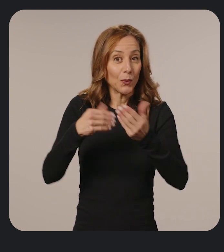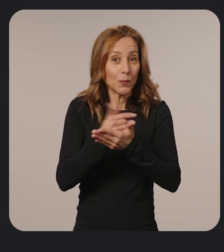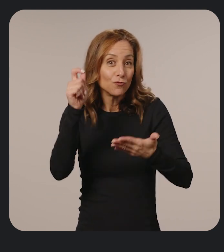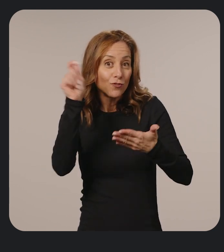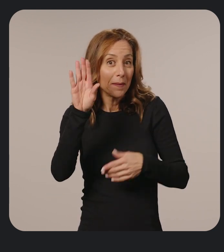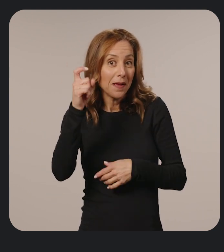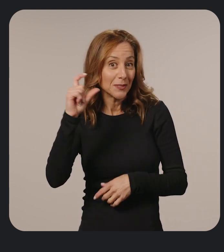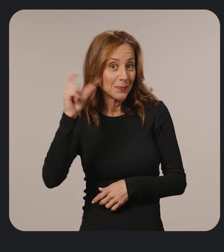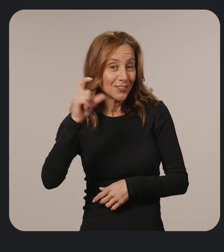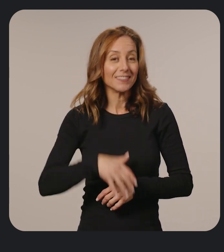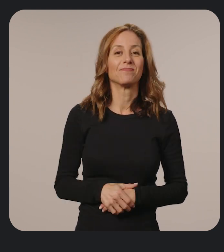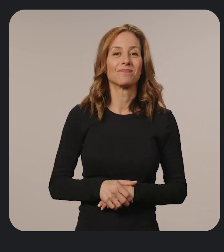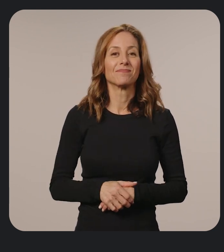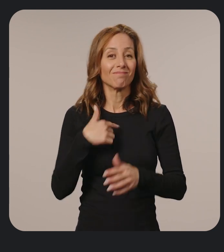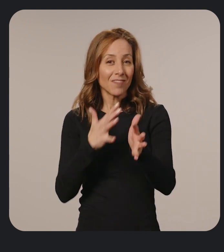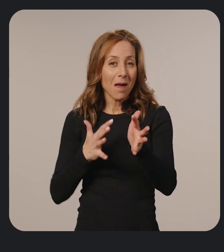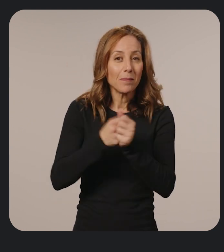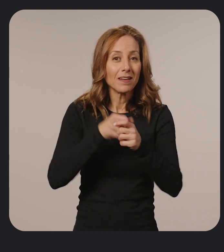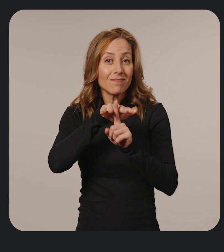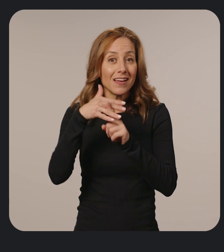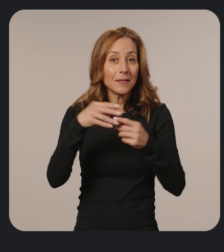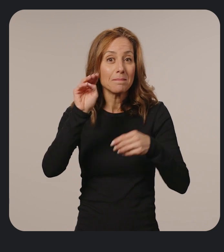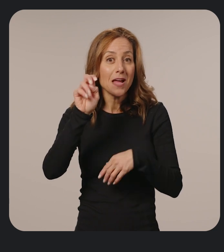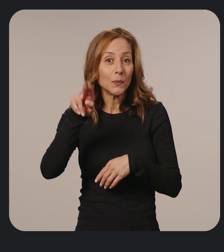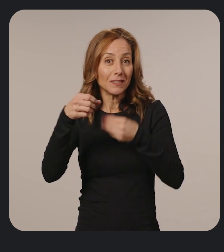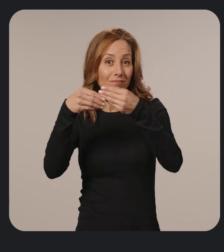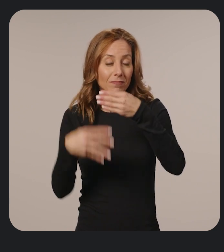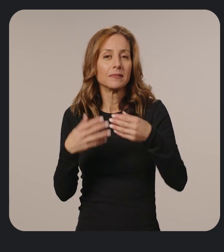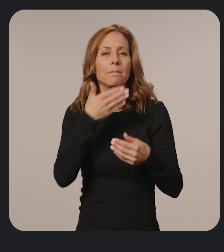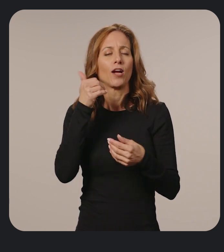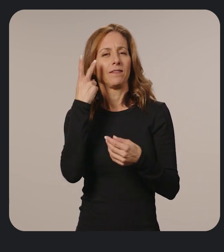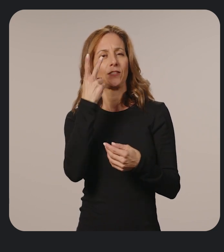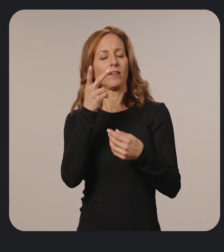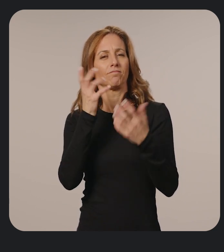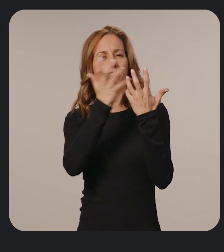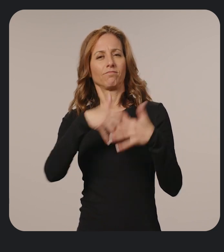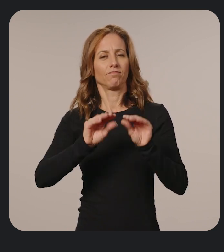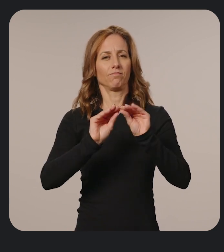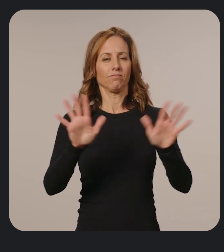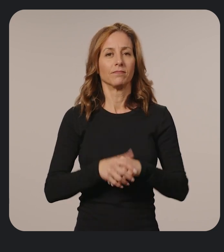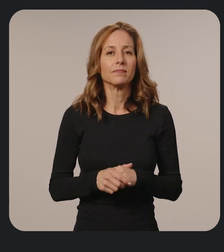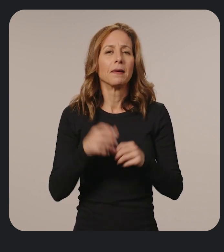We've added a new Checkbox Widget, and we've updated context menus to have better visual fidelity.